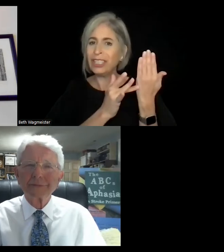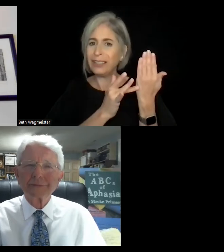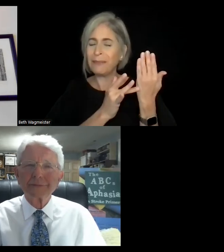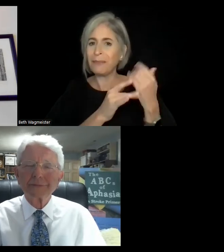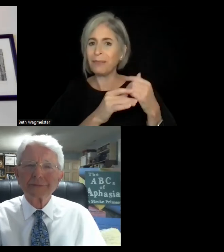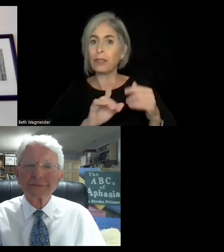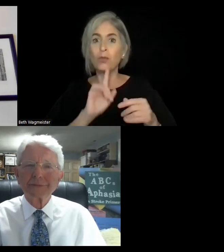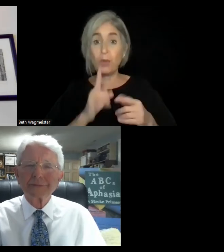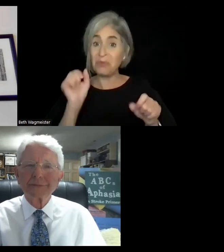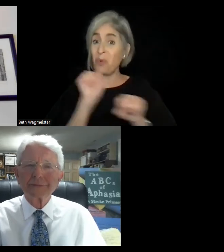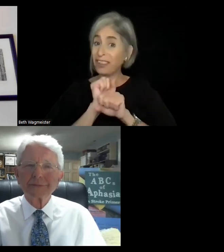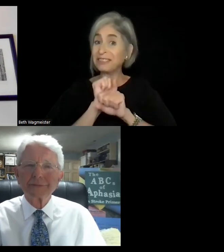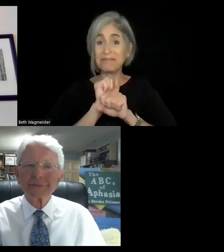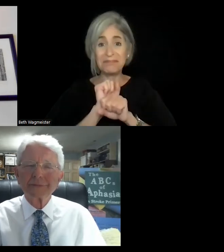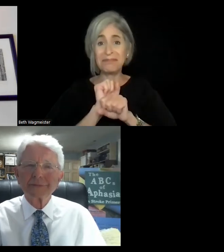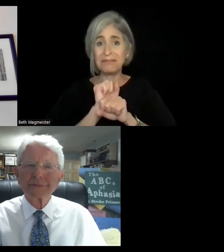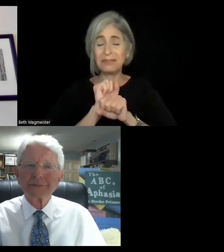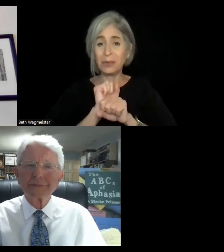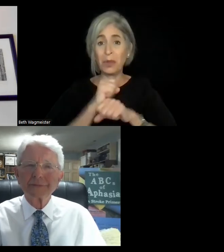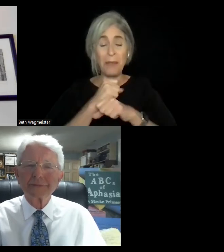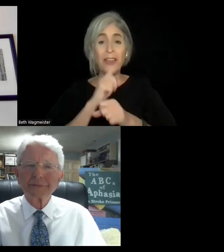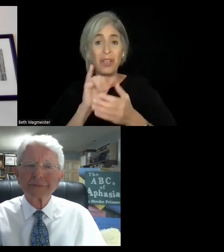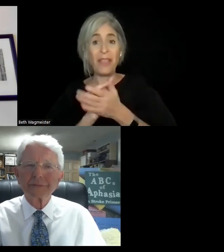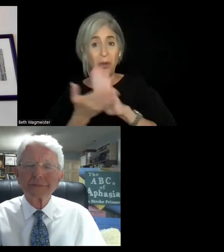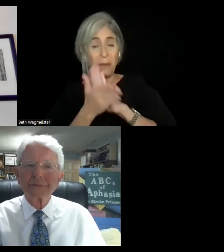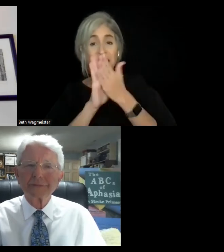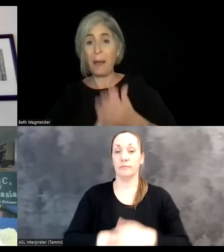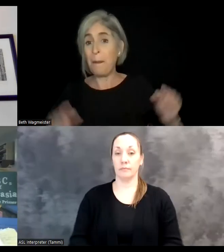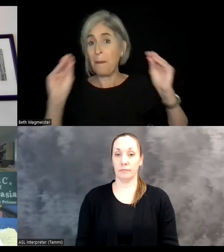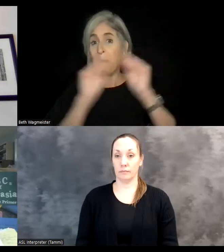ors that it is really helpful for end users to use